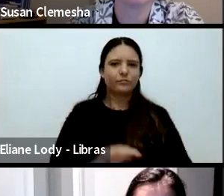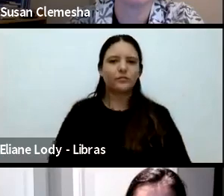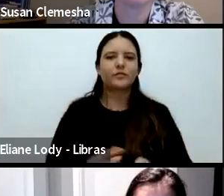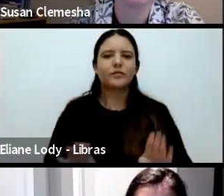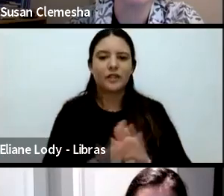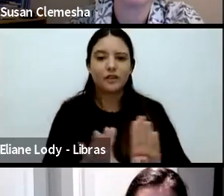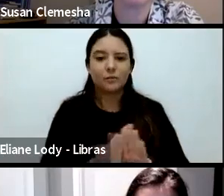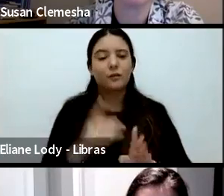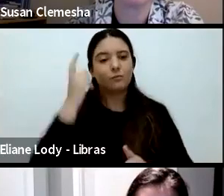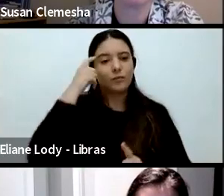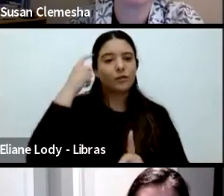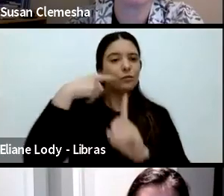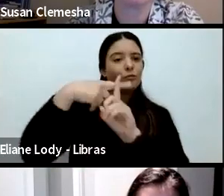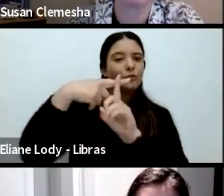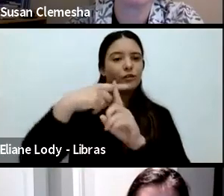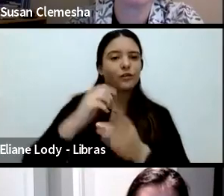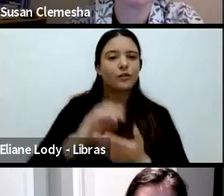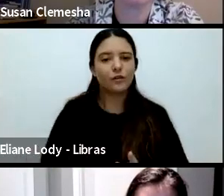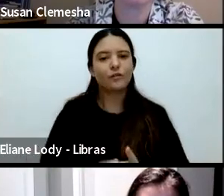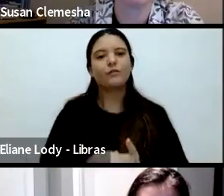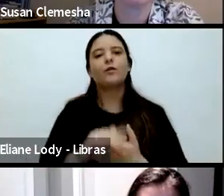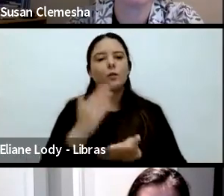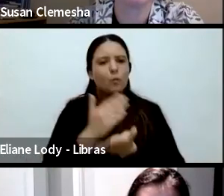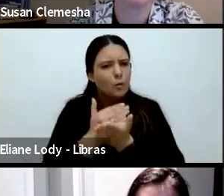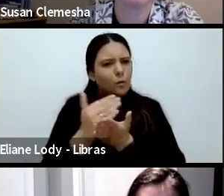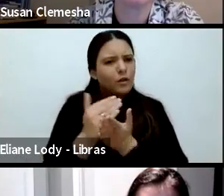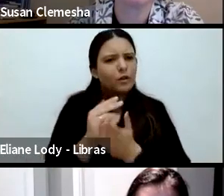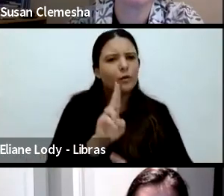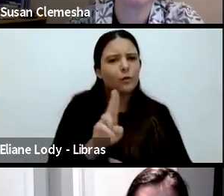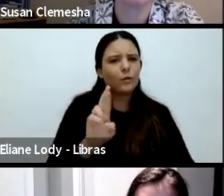opposite again, but the the the optimism at the beach. launch of launch of the soviet Union was extra launch of the soviet Union was